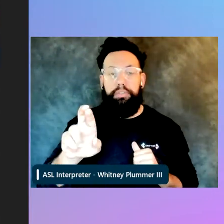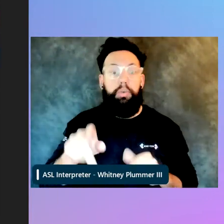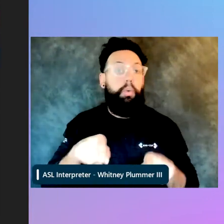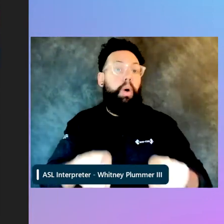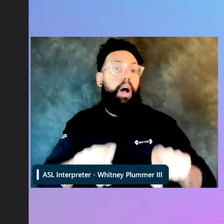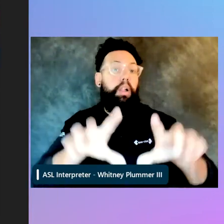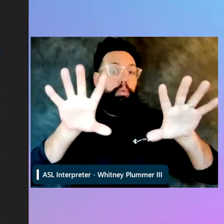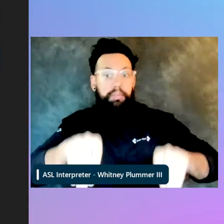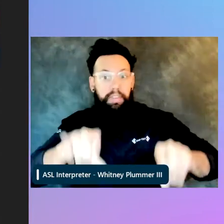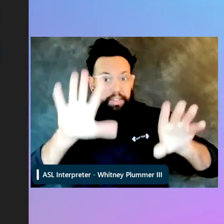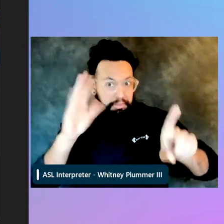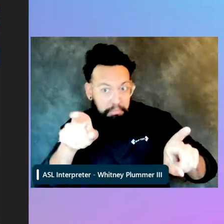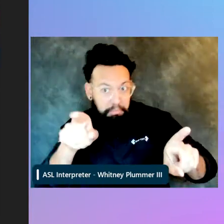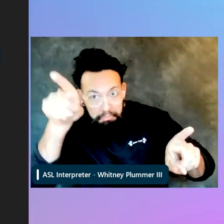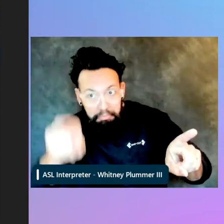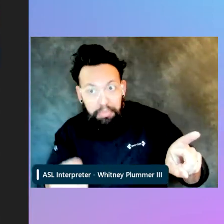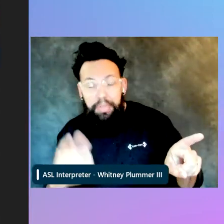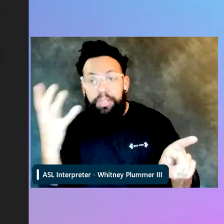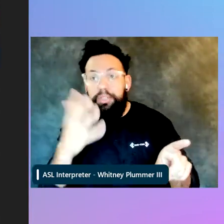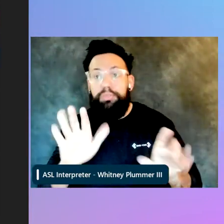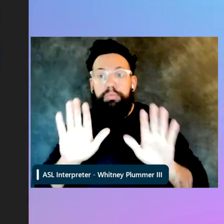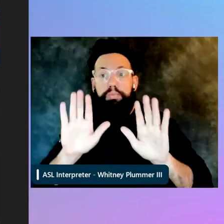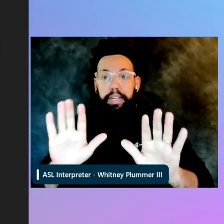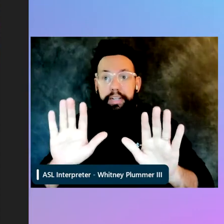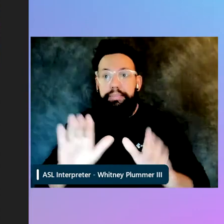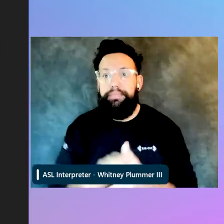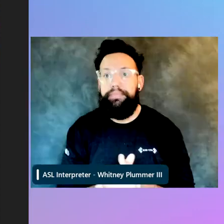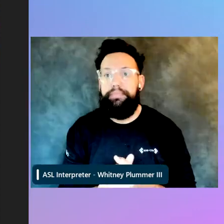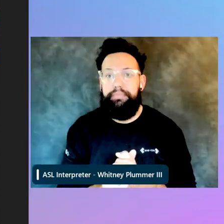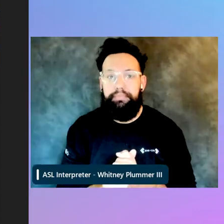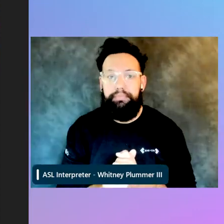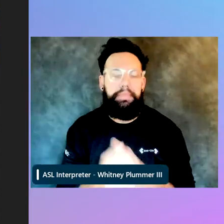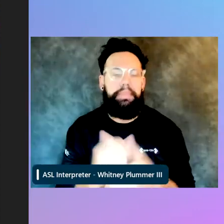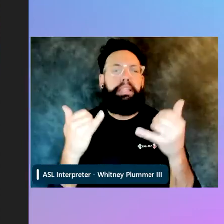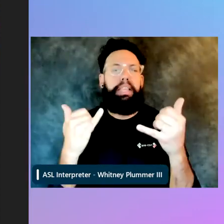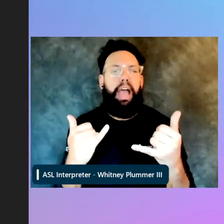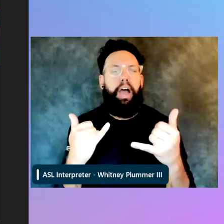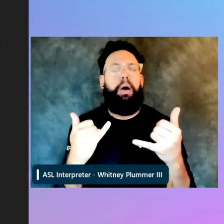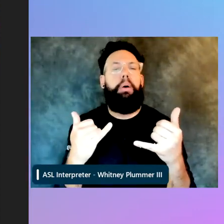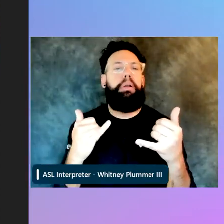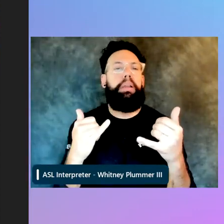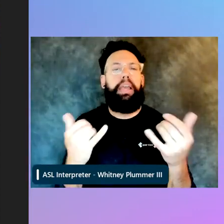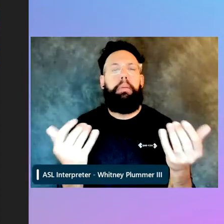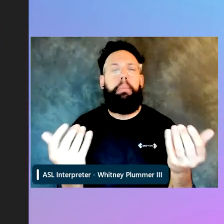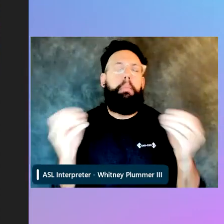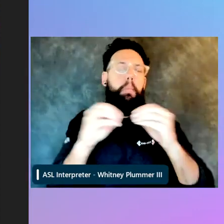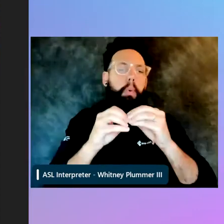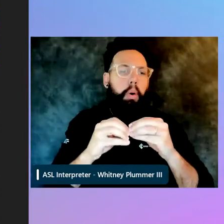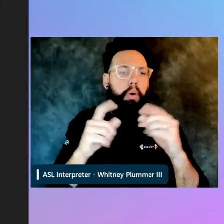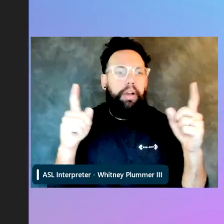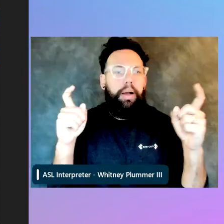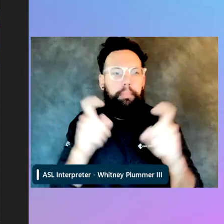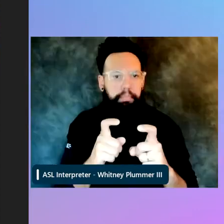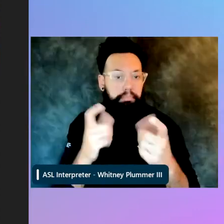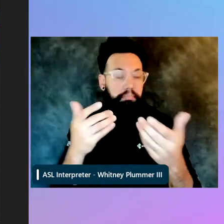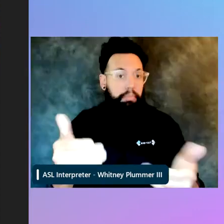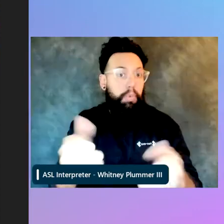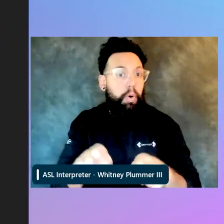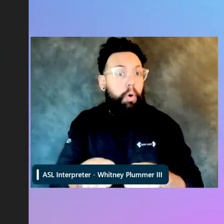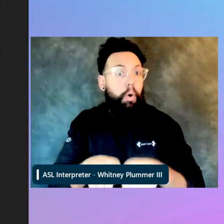great. Lastly let's work on something a little bit more complex. Let's open the separate